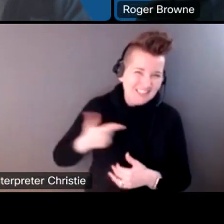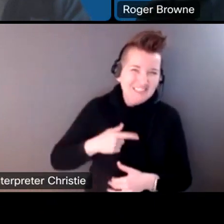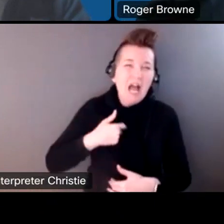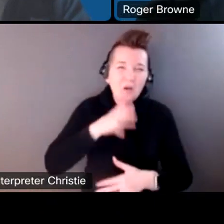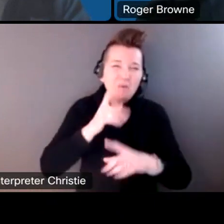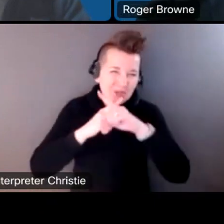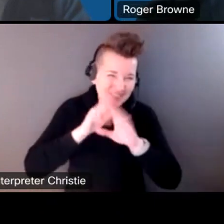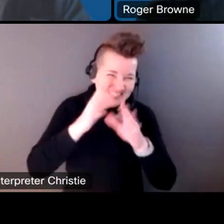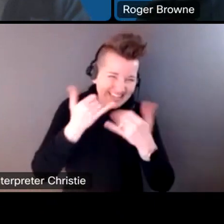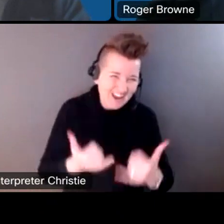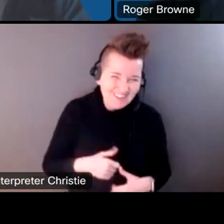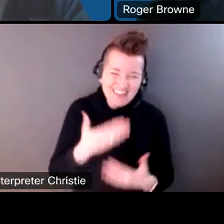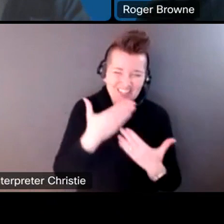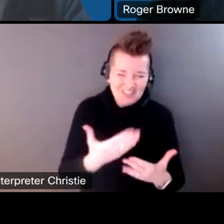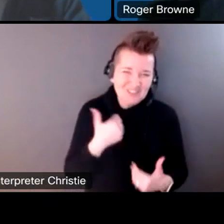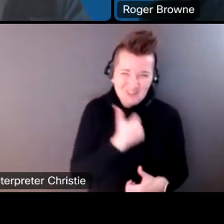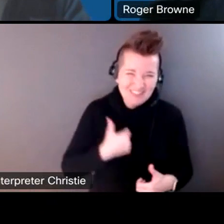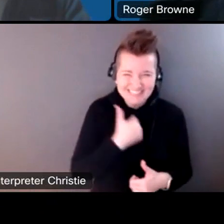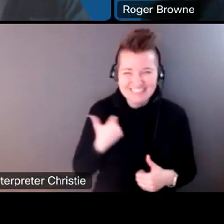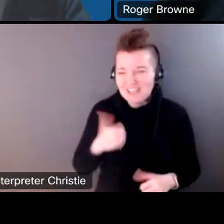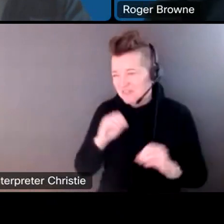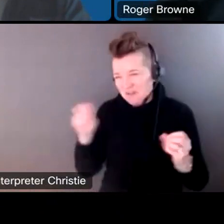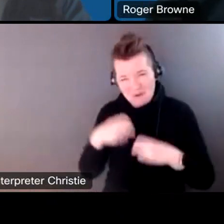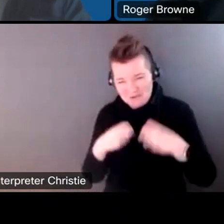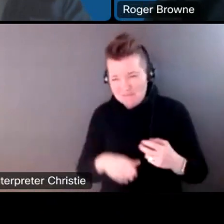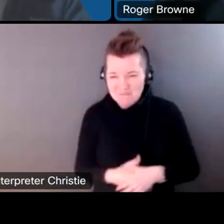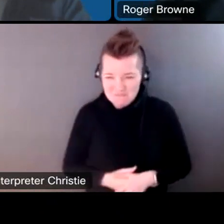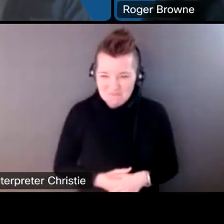Roger Browne: No problem. Thank you. Appreciate the question.